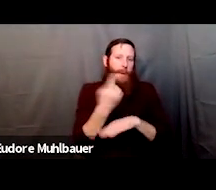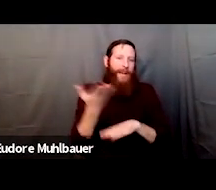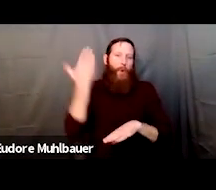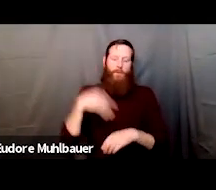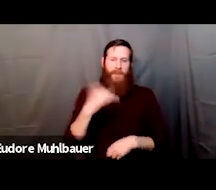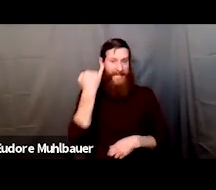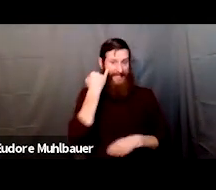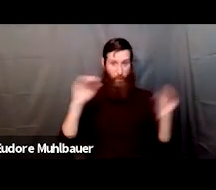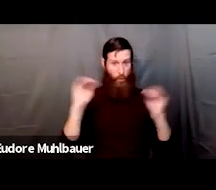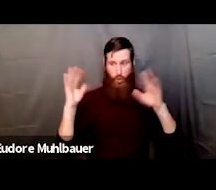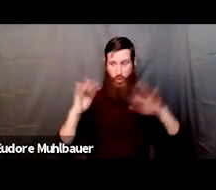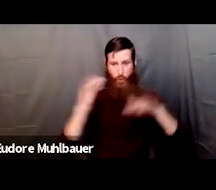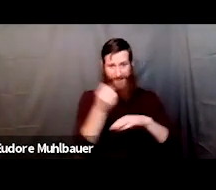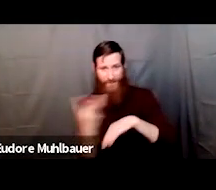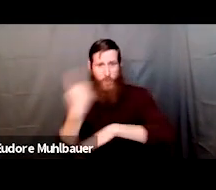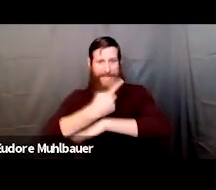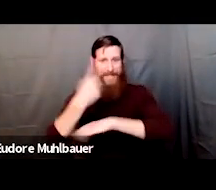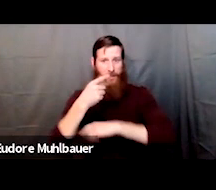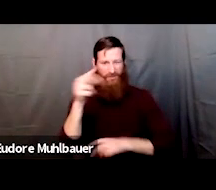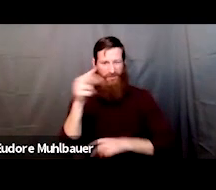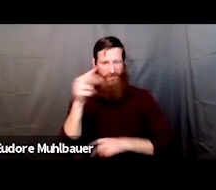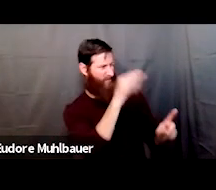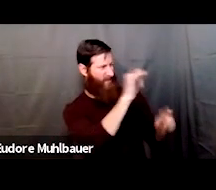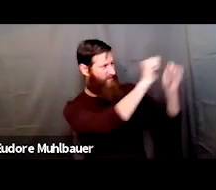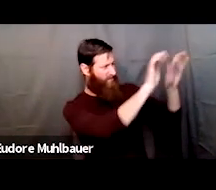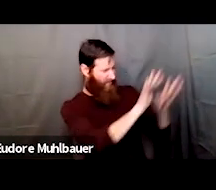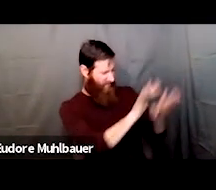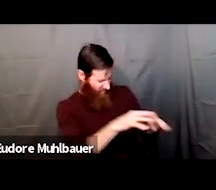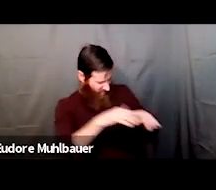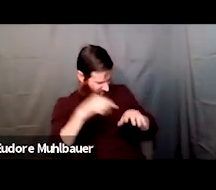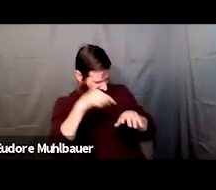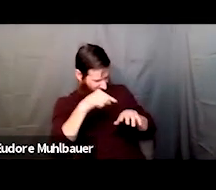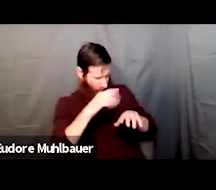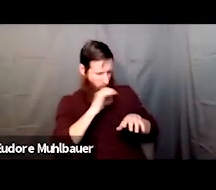if it hasn't snowed for a couple days and you are trying to figure out if this debris is old or new